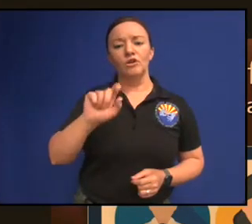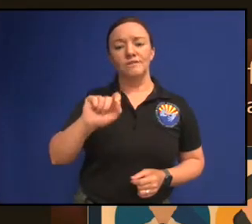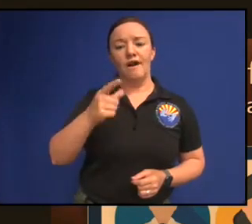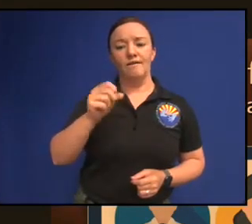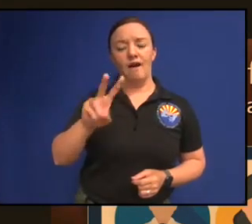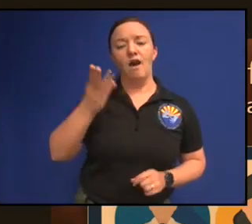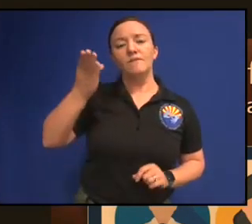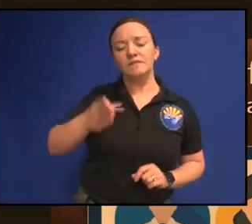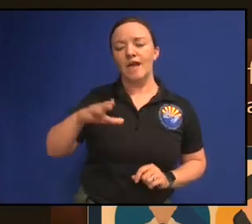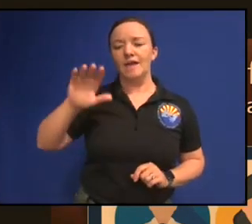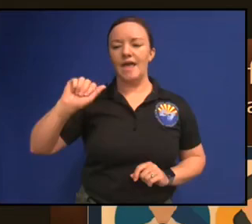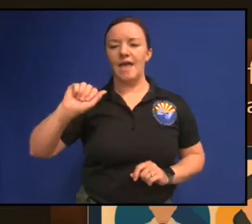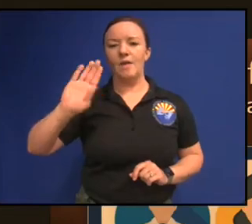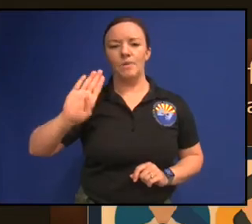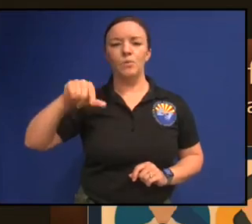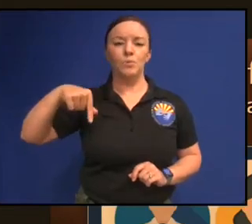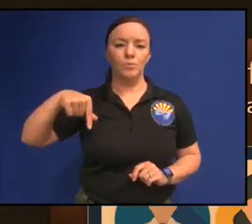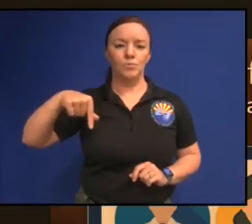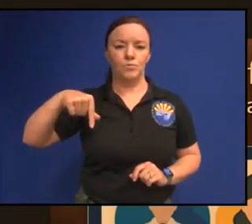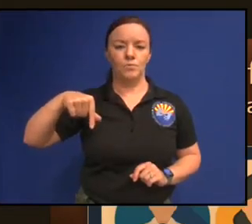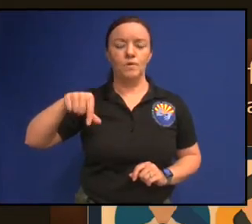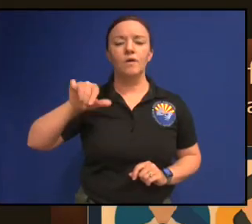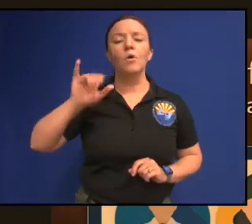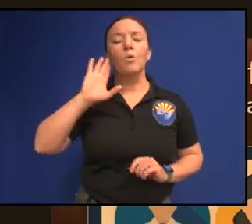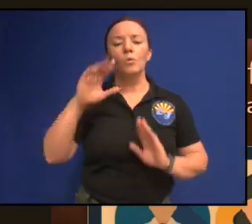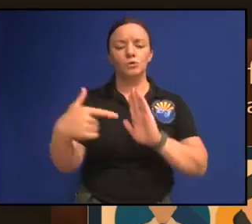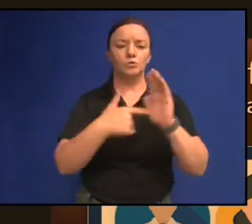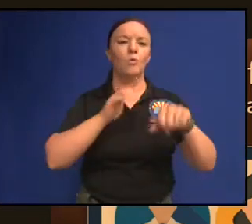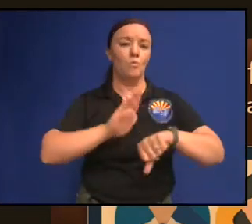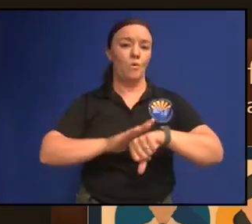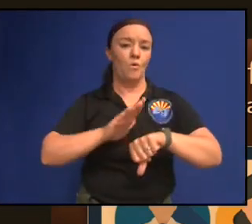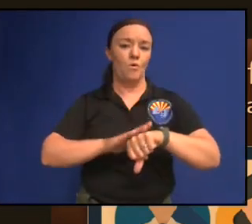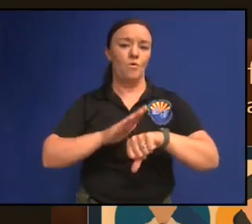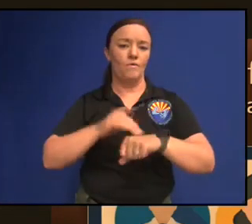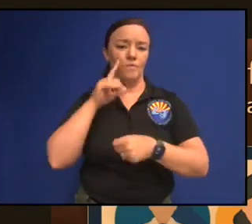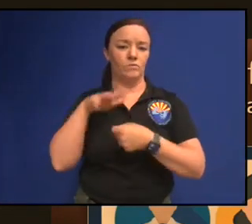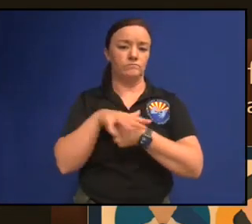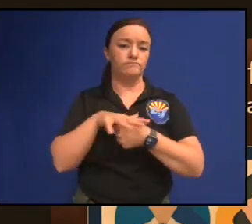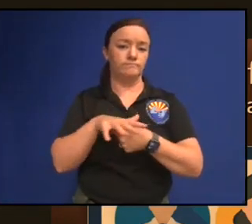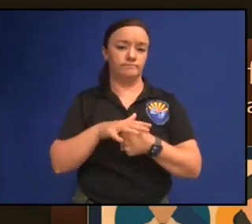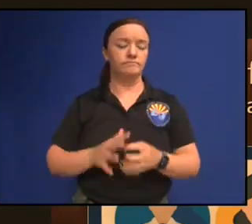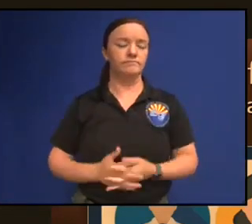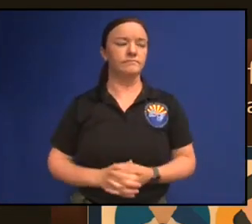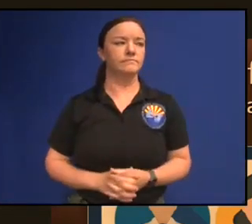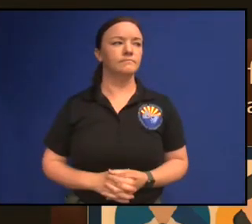THEIR WARNINGS. FINALLY, YOUR SMART PHONE. YOU CAN ENABLE IT TO GET WIRELESS ALERTS.